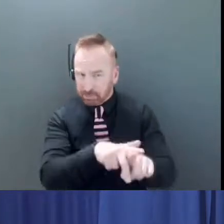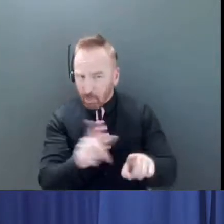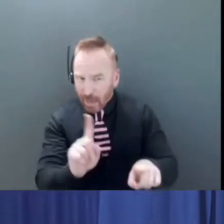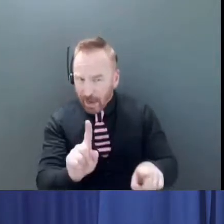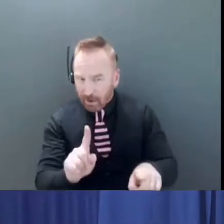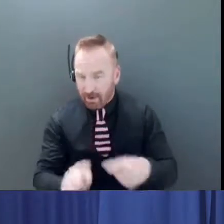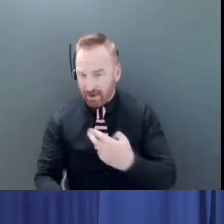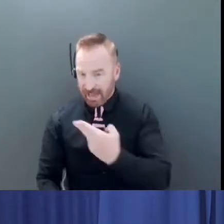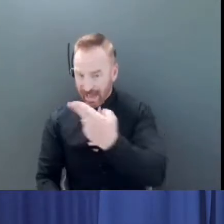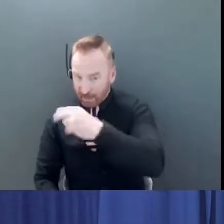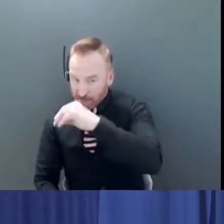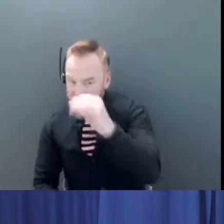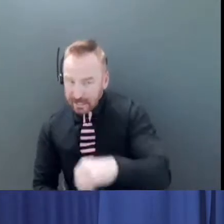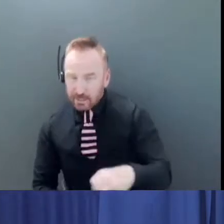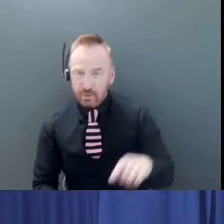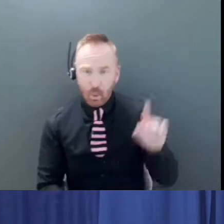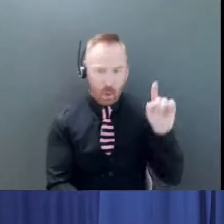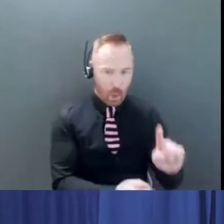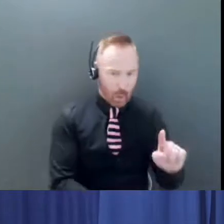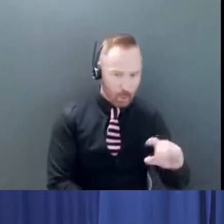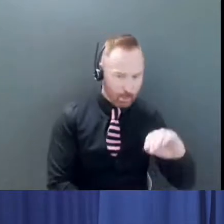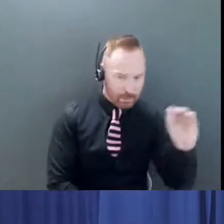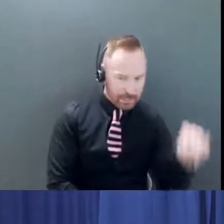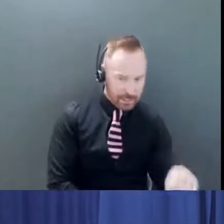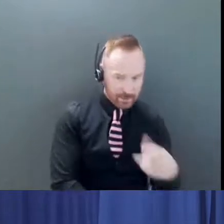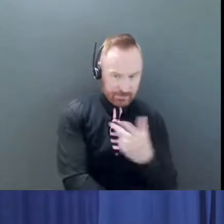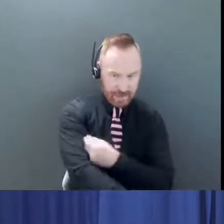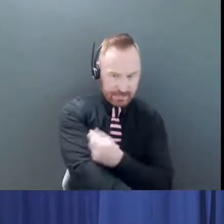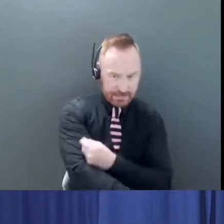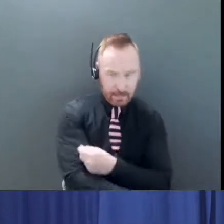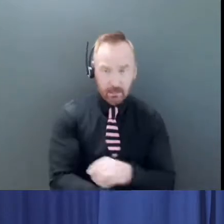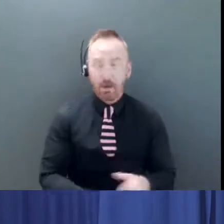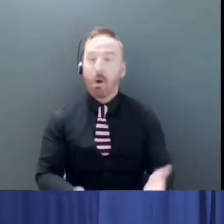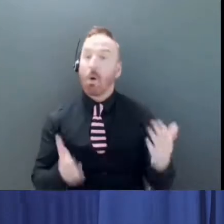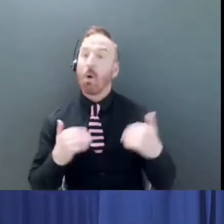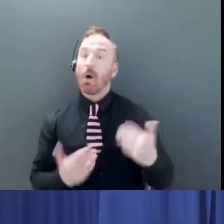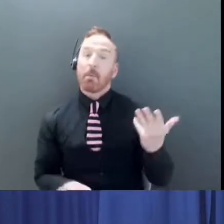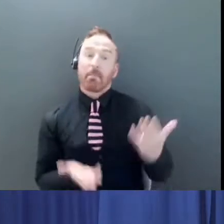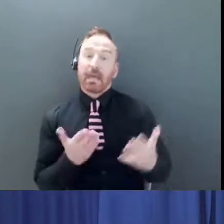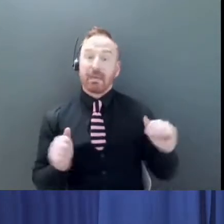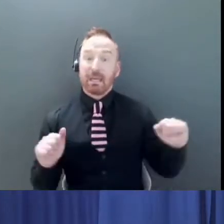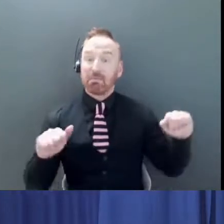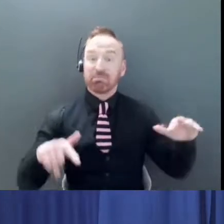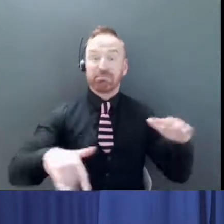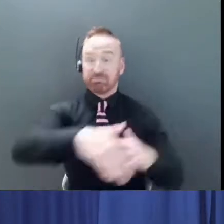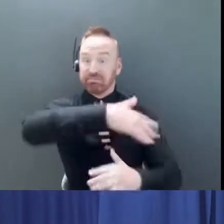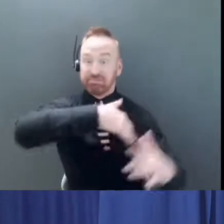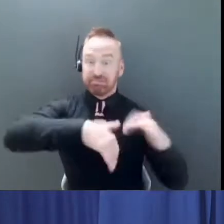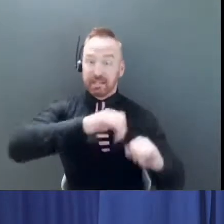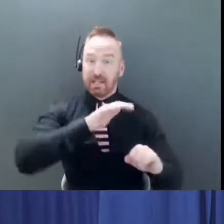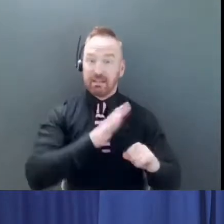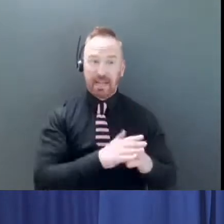carrying? Fourth, will it hit once against a chargely vulnerable population?